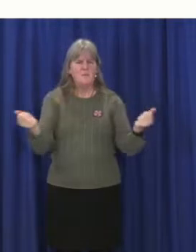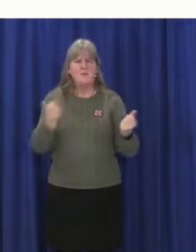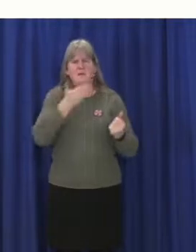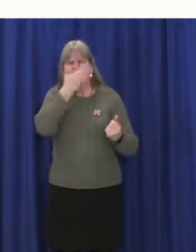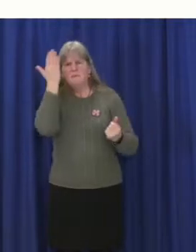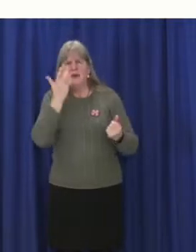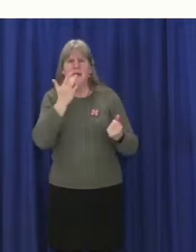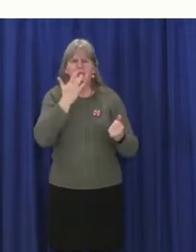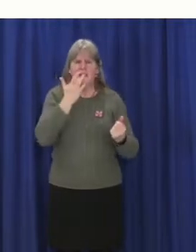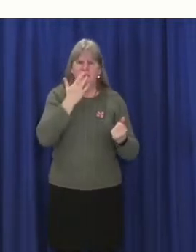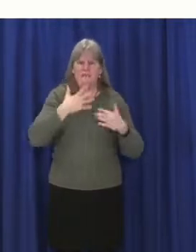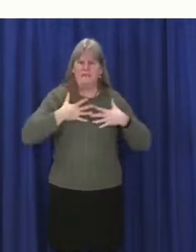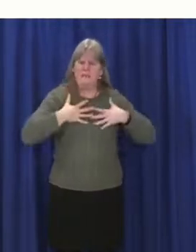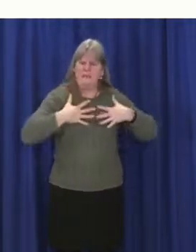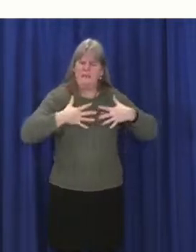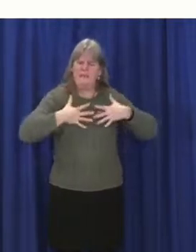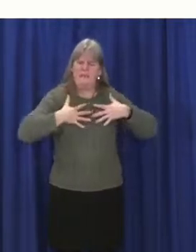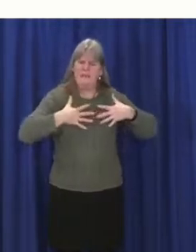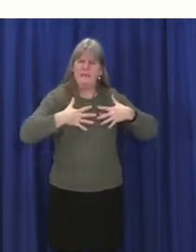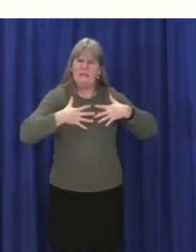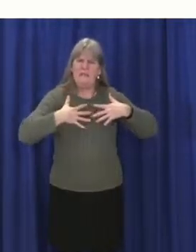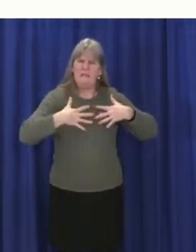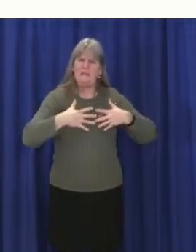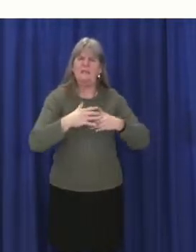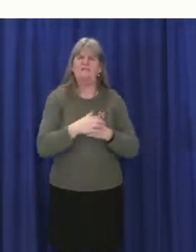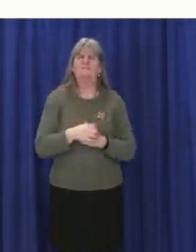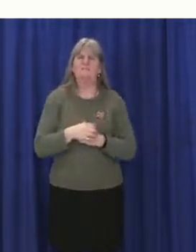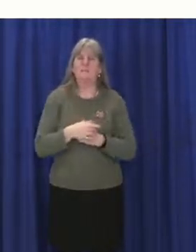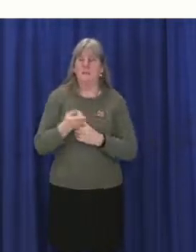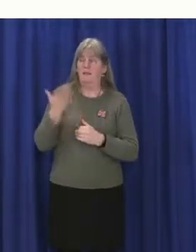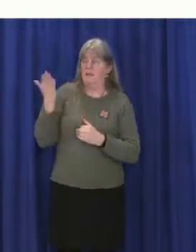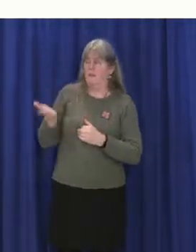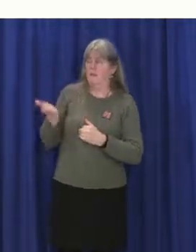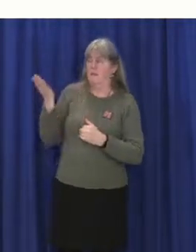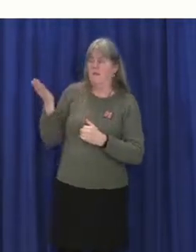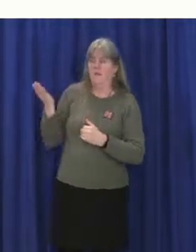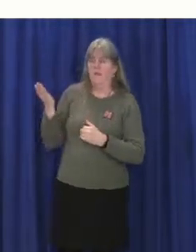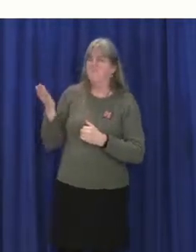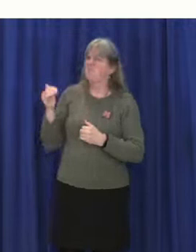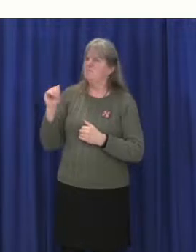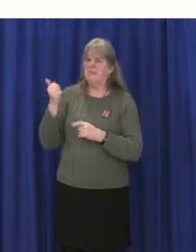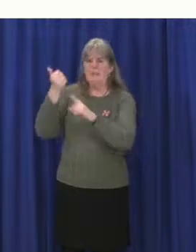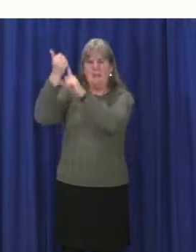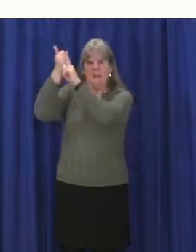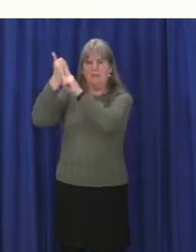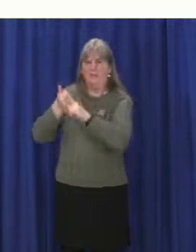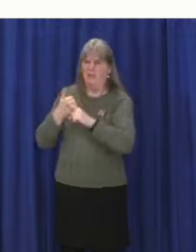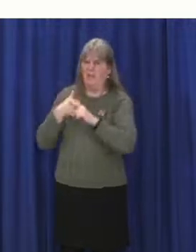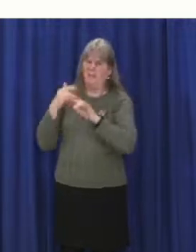shortness of breath or difficulty breathing. . The symptoms are the same in every stoplight.